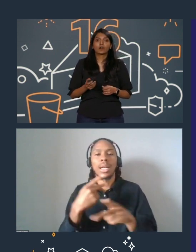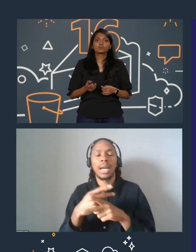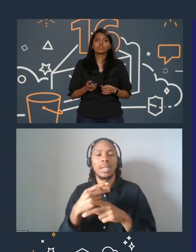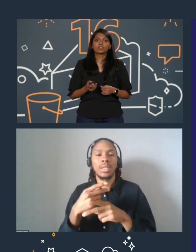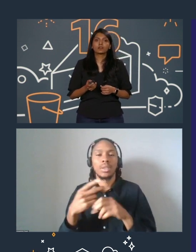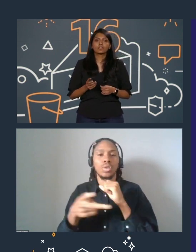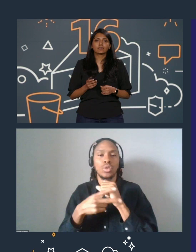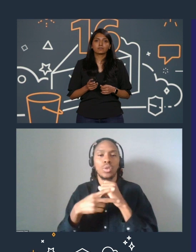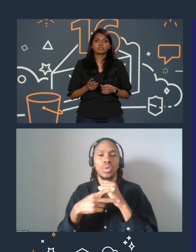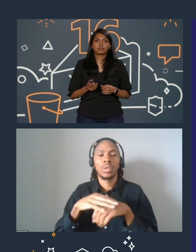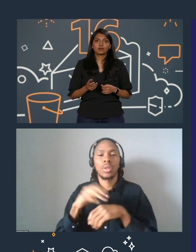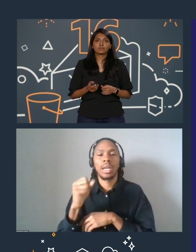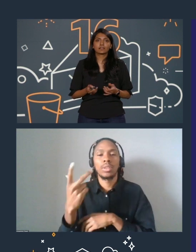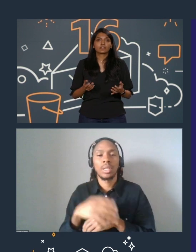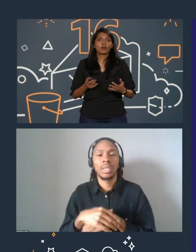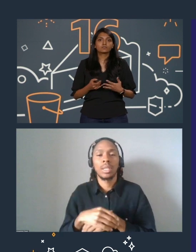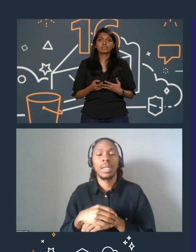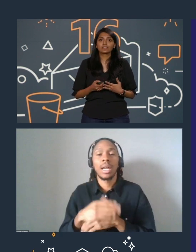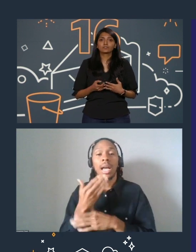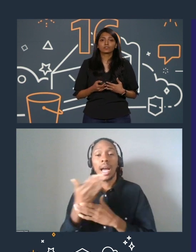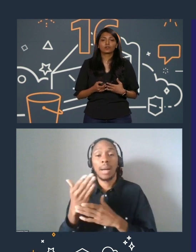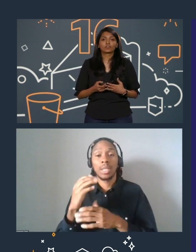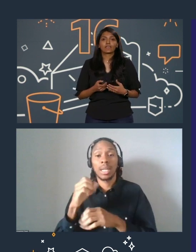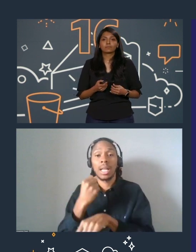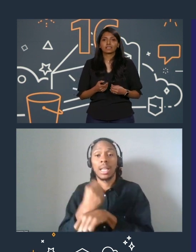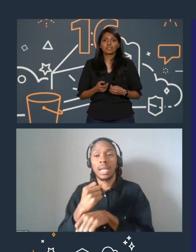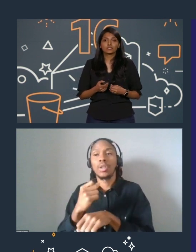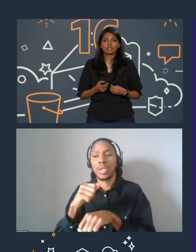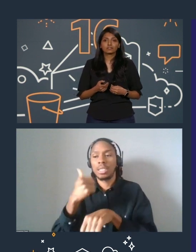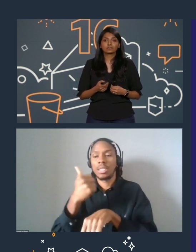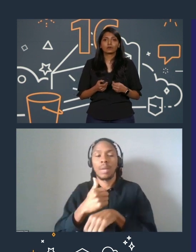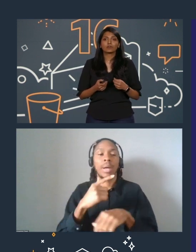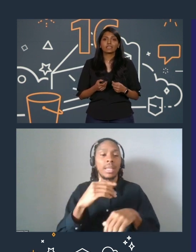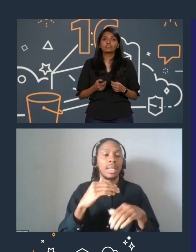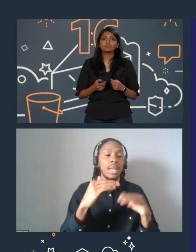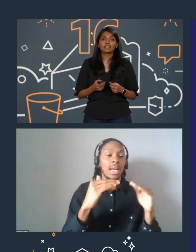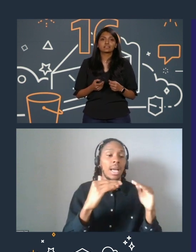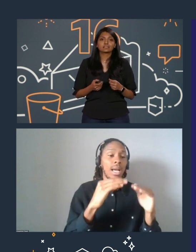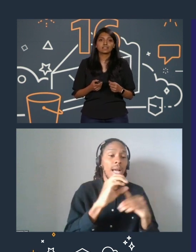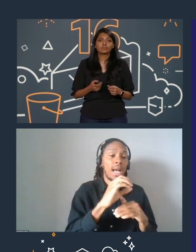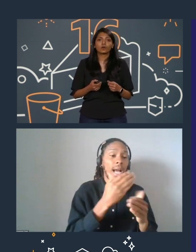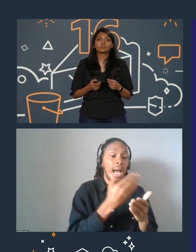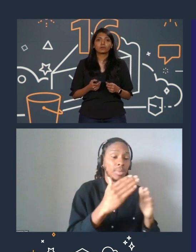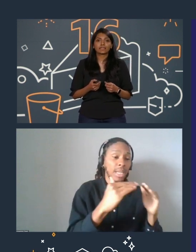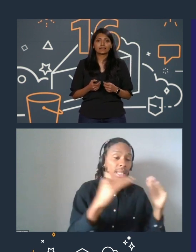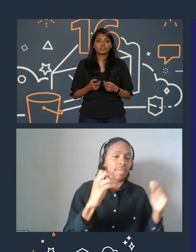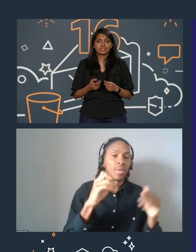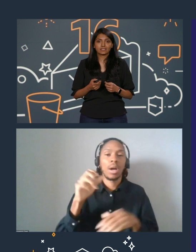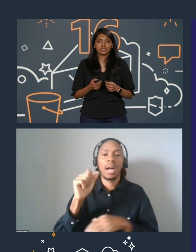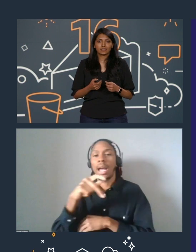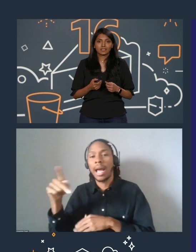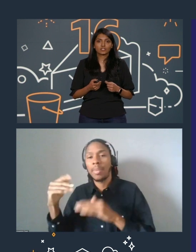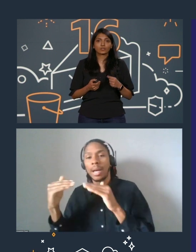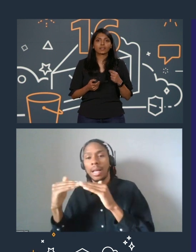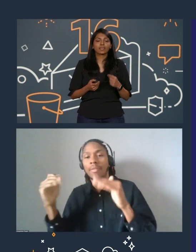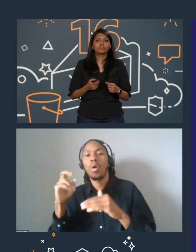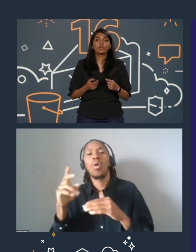Object locking can be set up at the object level or the application level or even as a default bucket level setting so that every